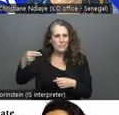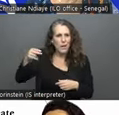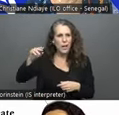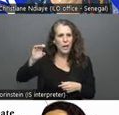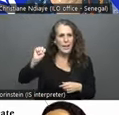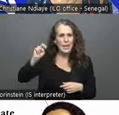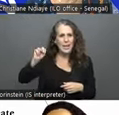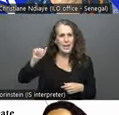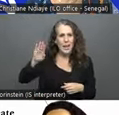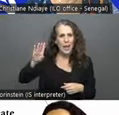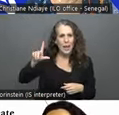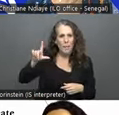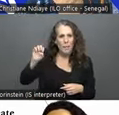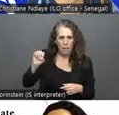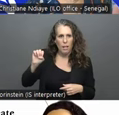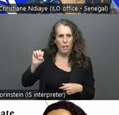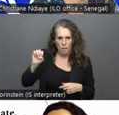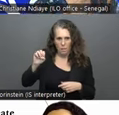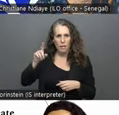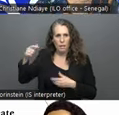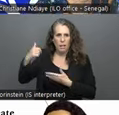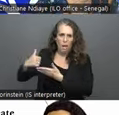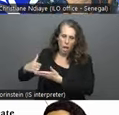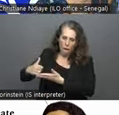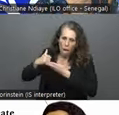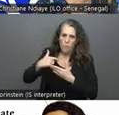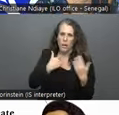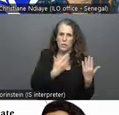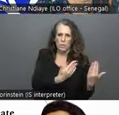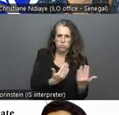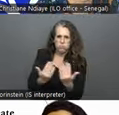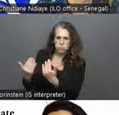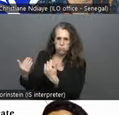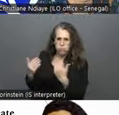that we felt was of talent and really would fit into the organization, and the culture